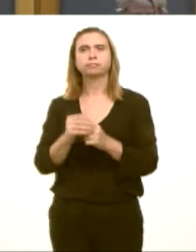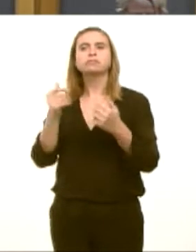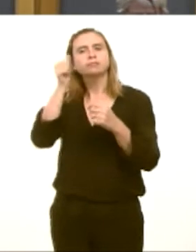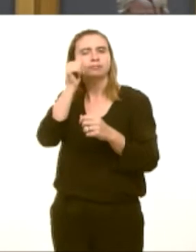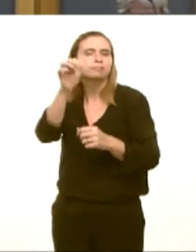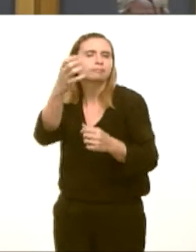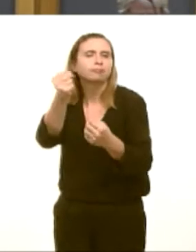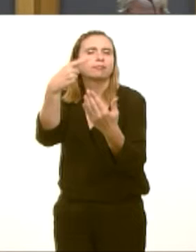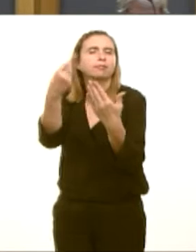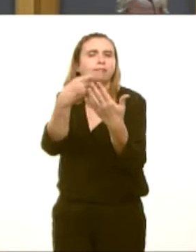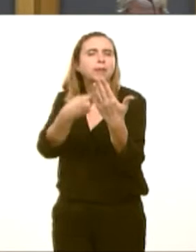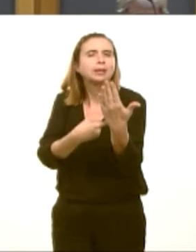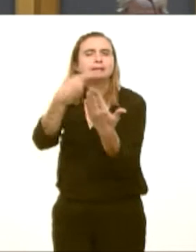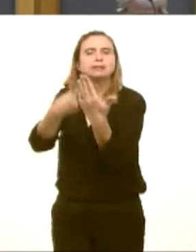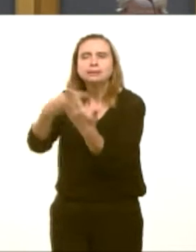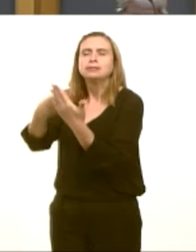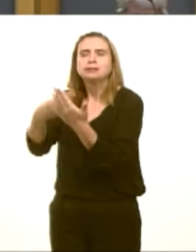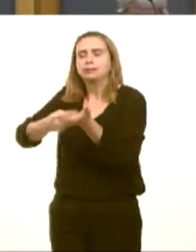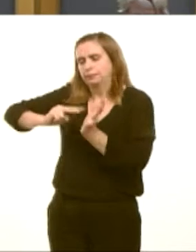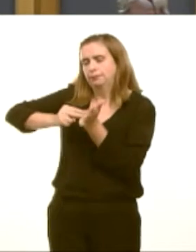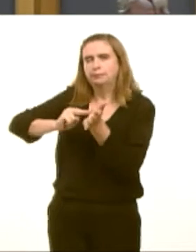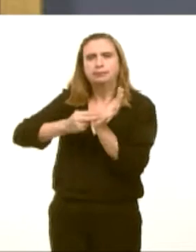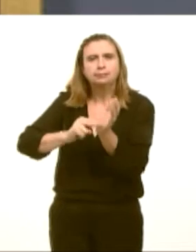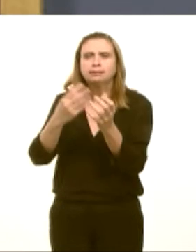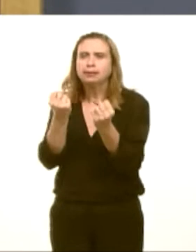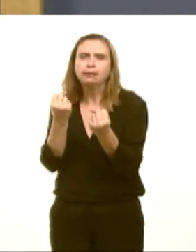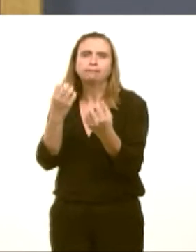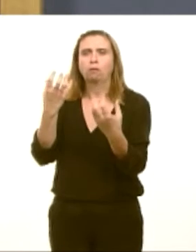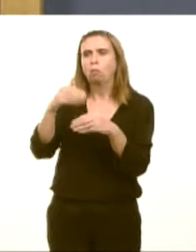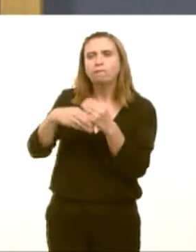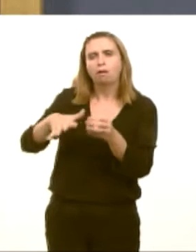in place to develop our economy and support spend in our local economies.